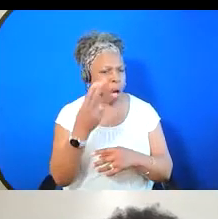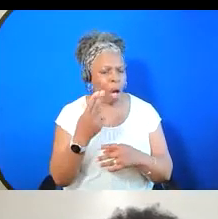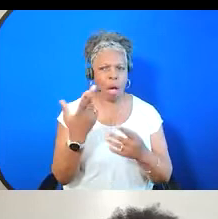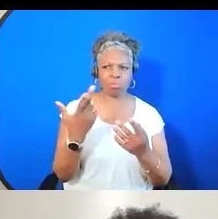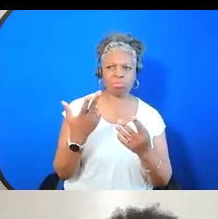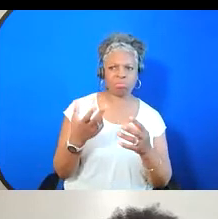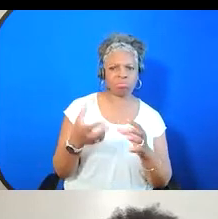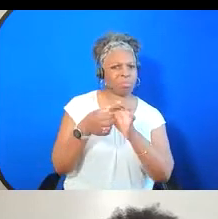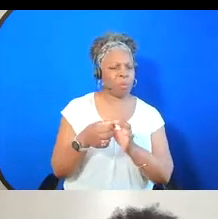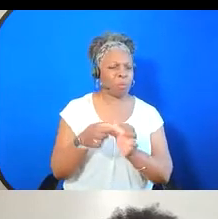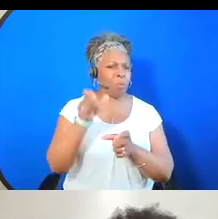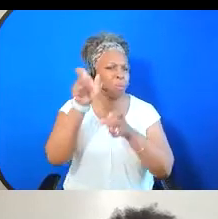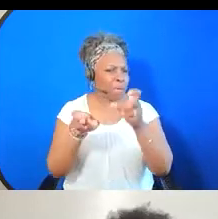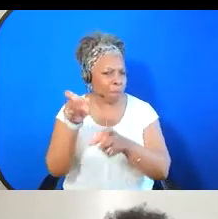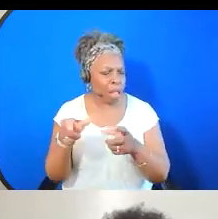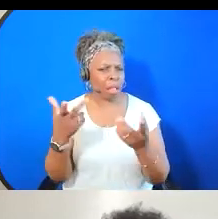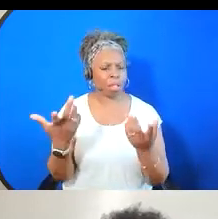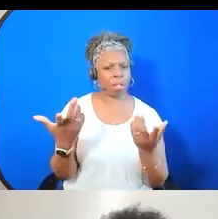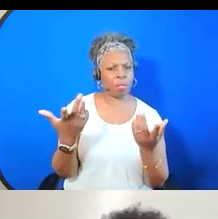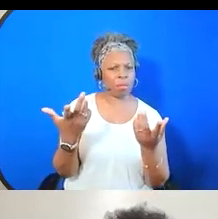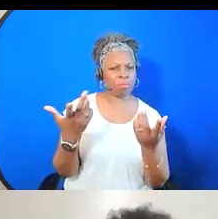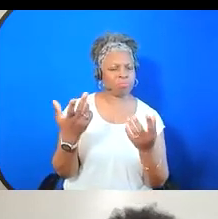and what it means for art to be part of a democracy.